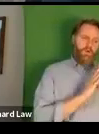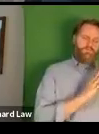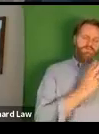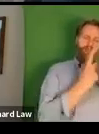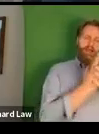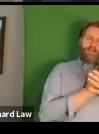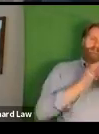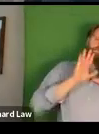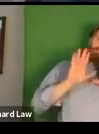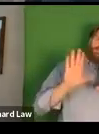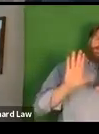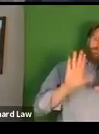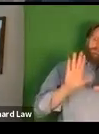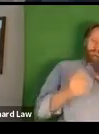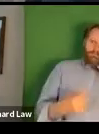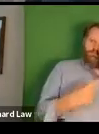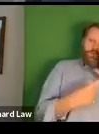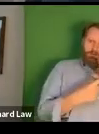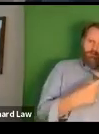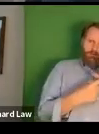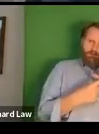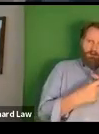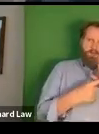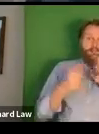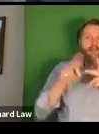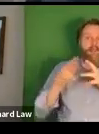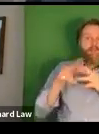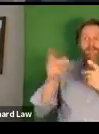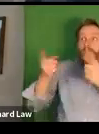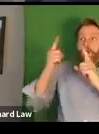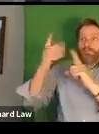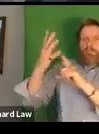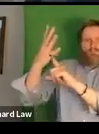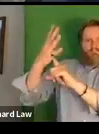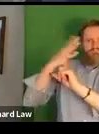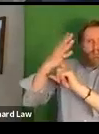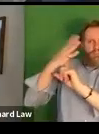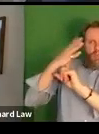important that if you start being pressured by your employer and